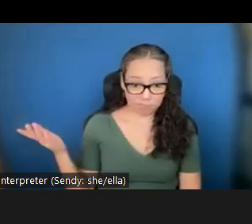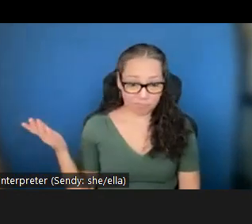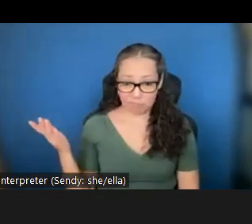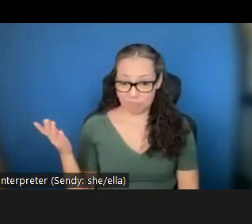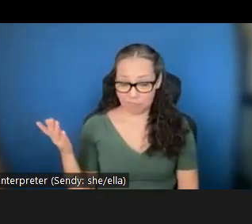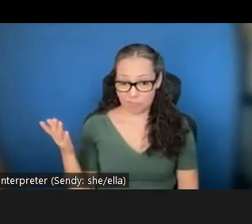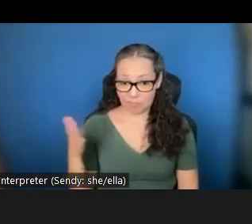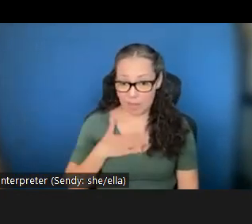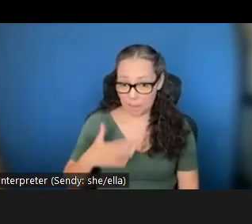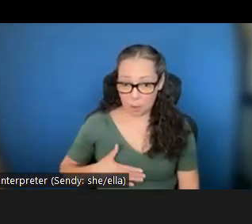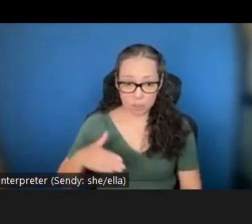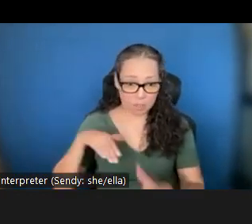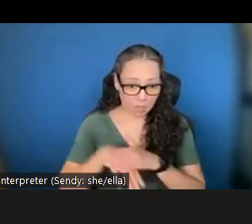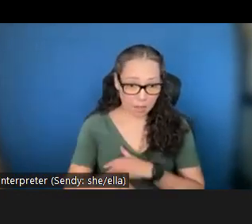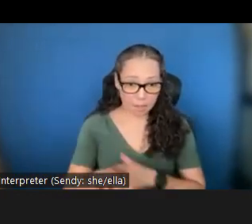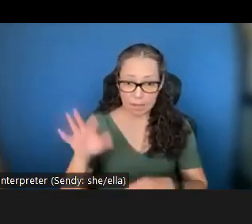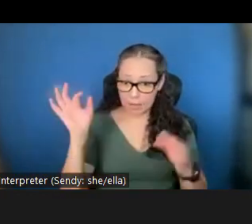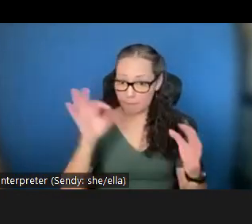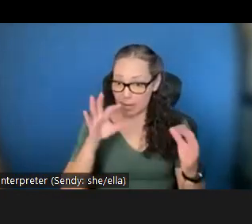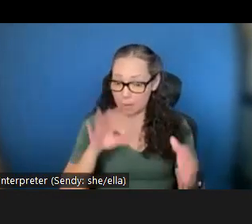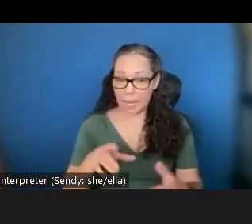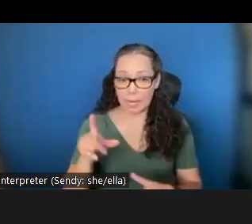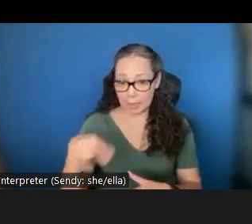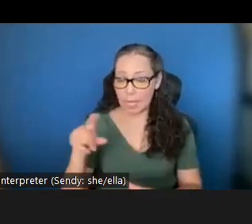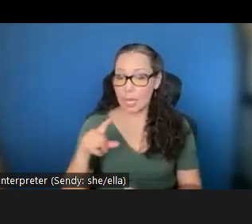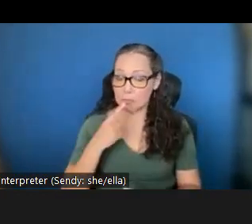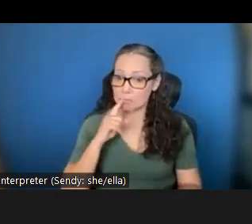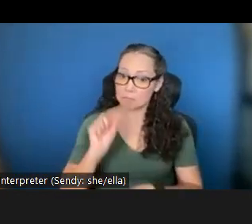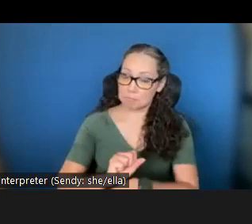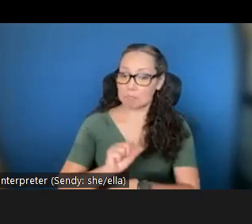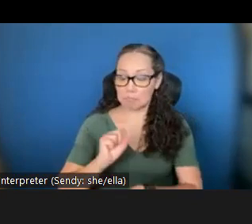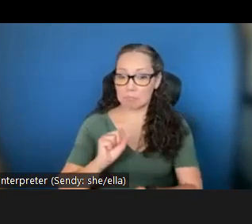giving feedback and rsvping for if you're going to come in person which I did not do